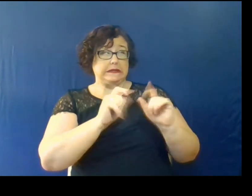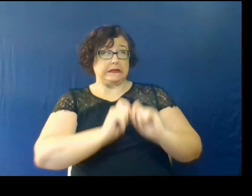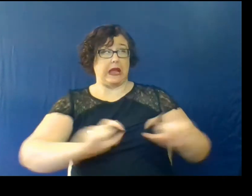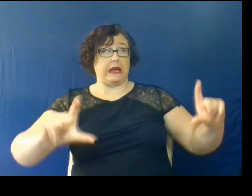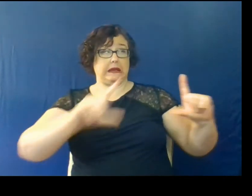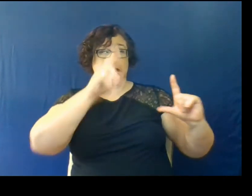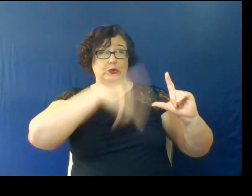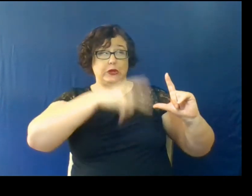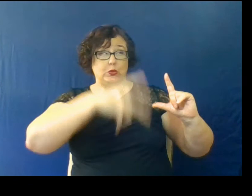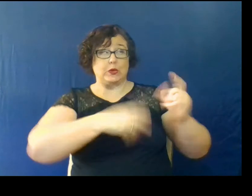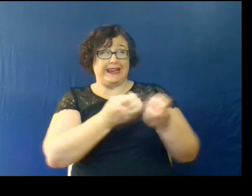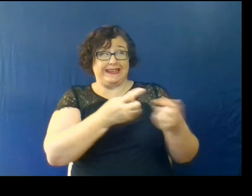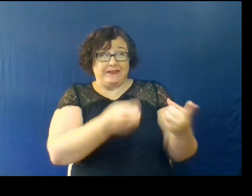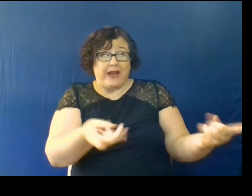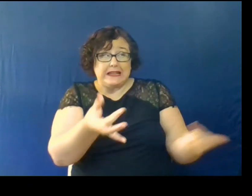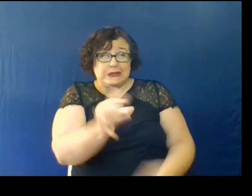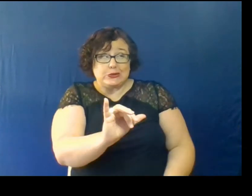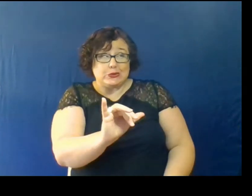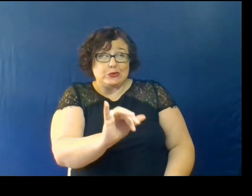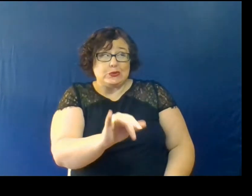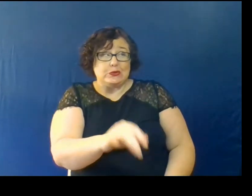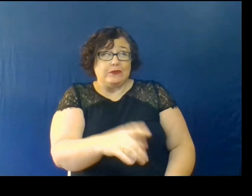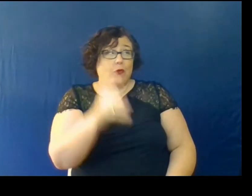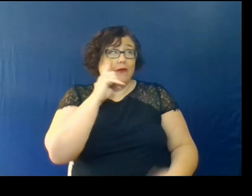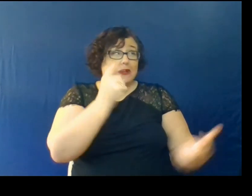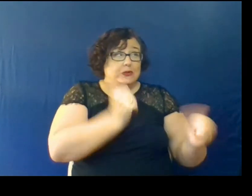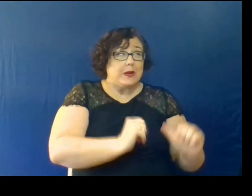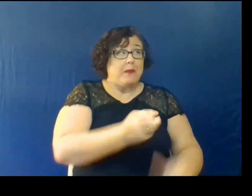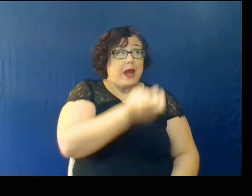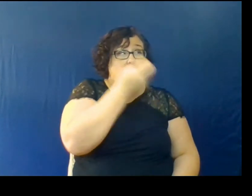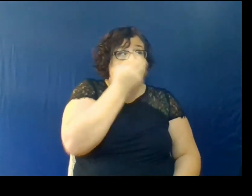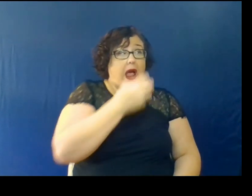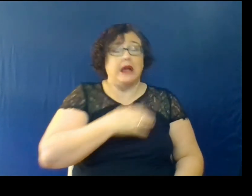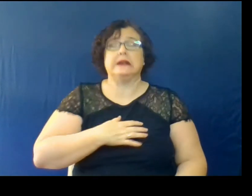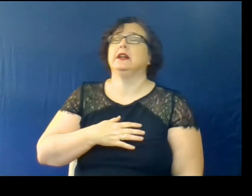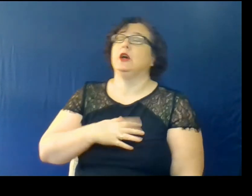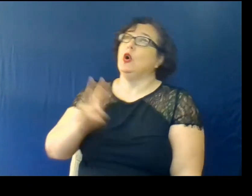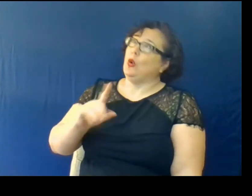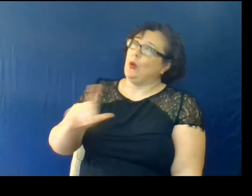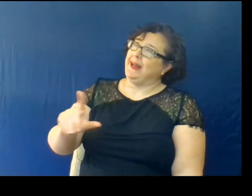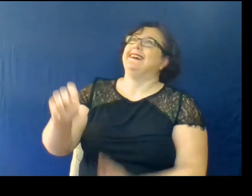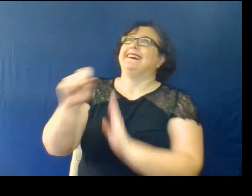For people who are visually impaired or blind? Well this yeah the state election board has